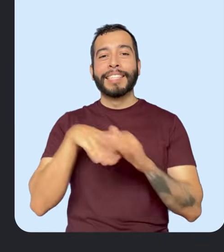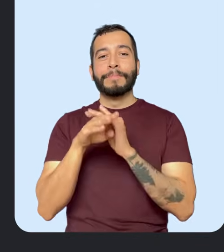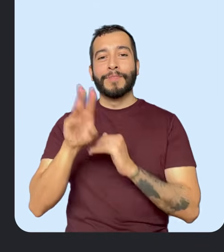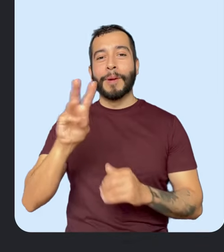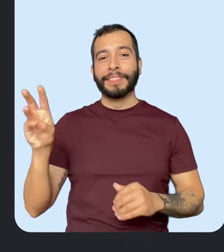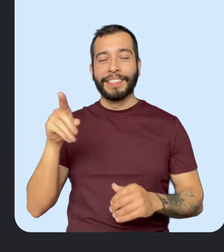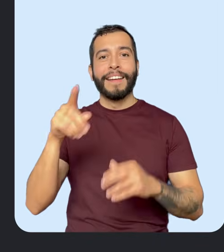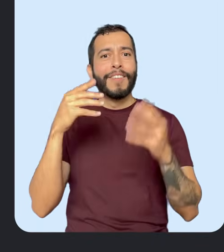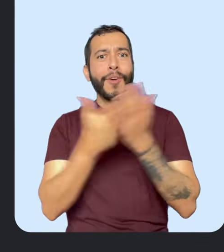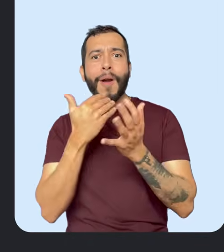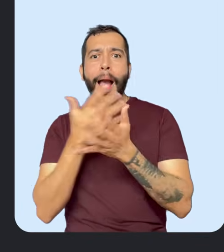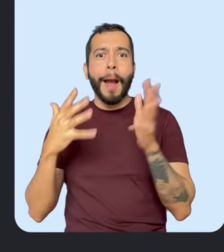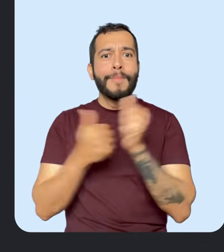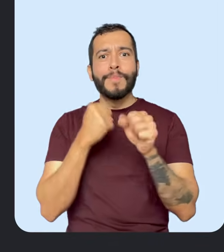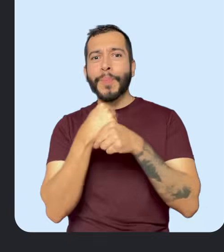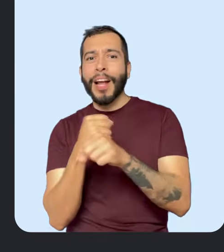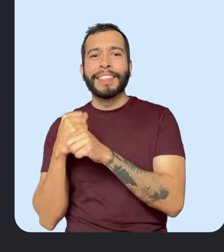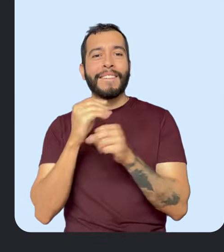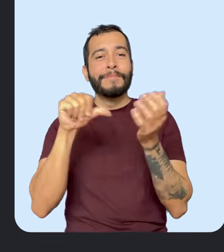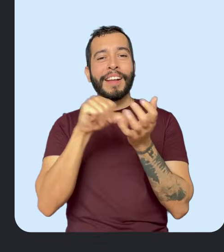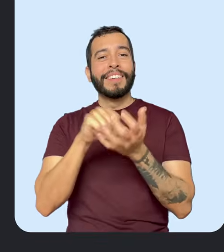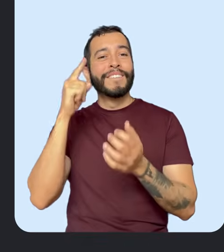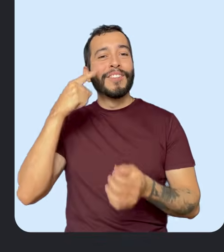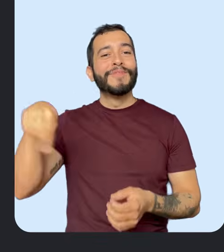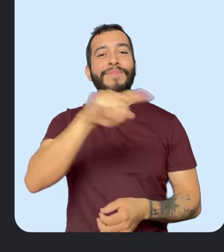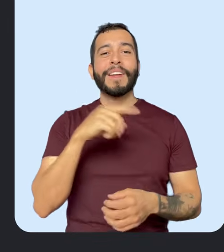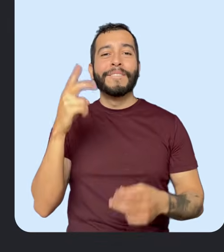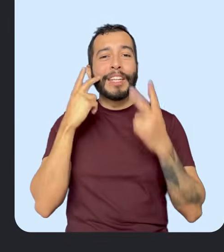with the latest products and new dedicated pages for vision, hearing and mobility,